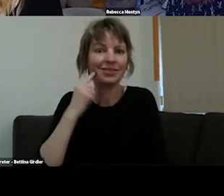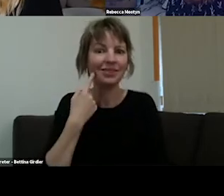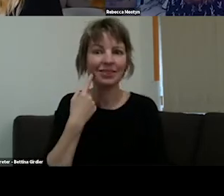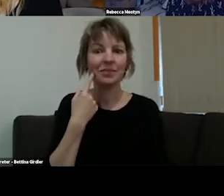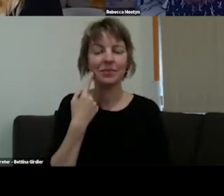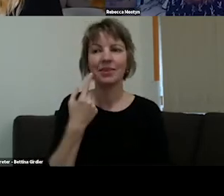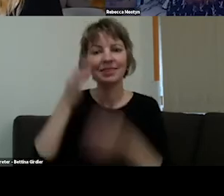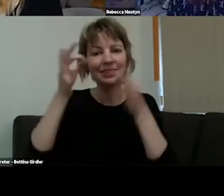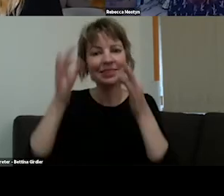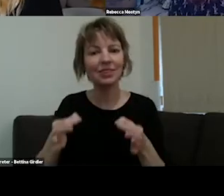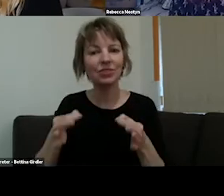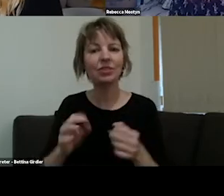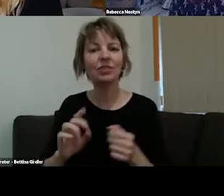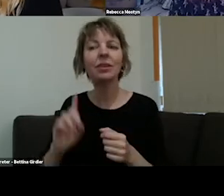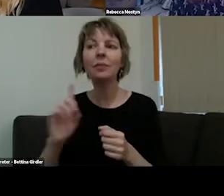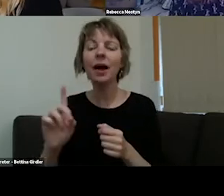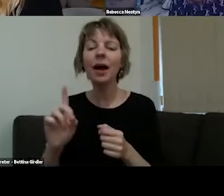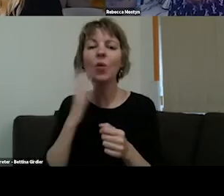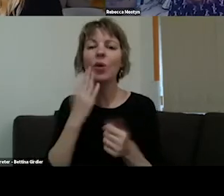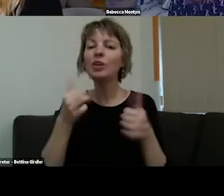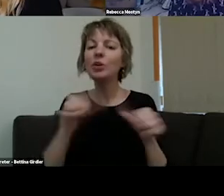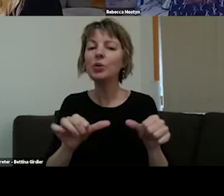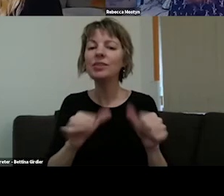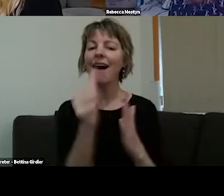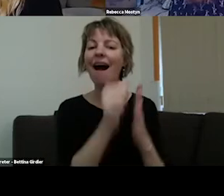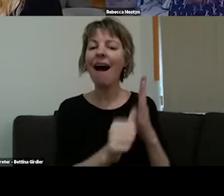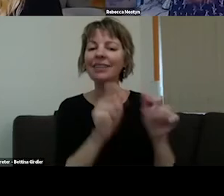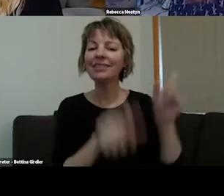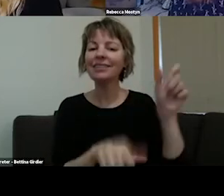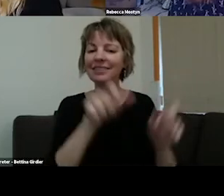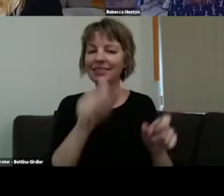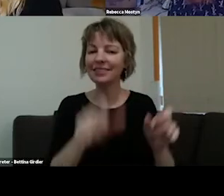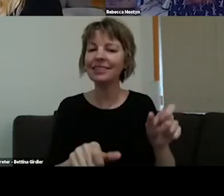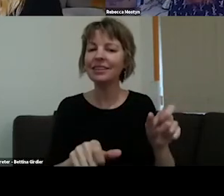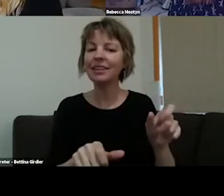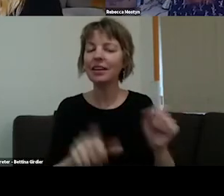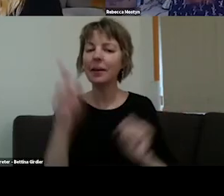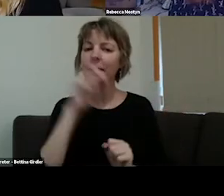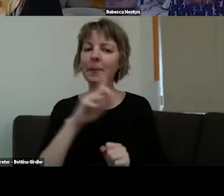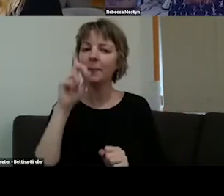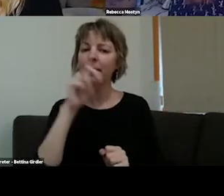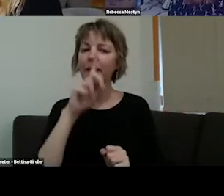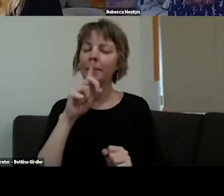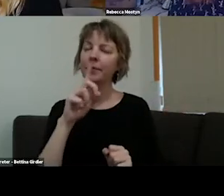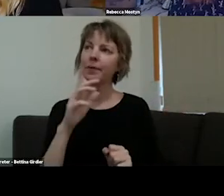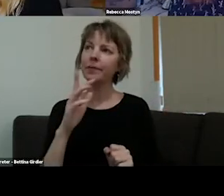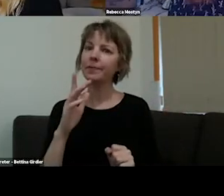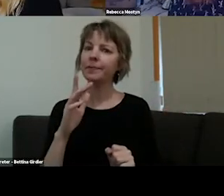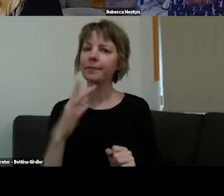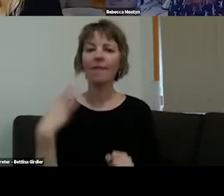by using artists that people tend to volunteer for the program